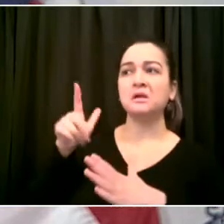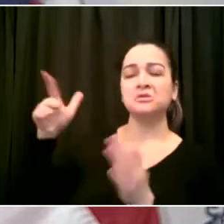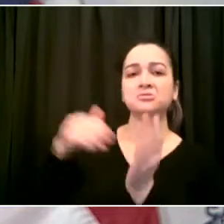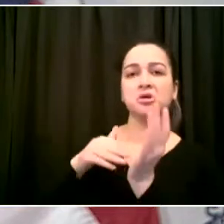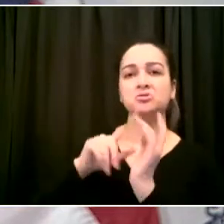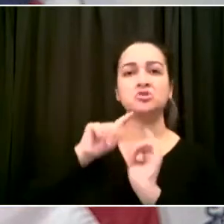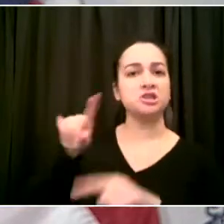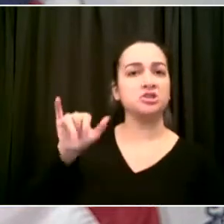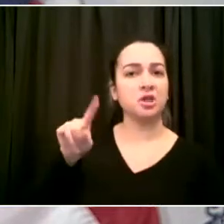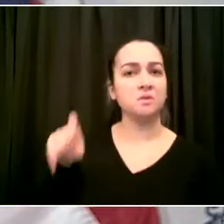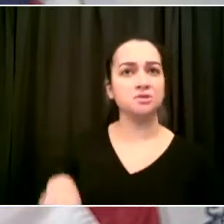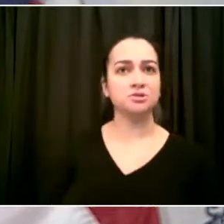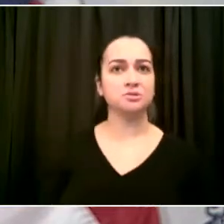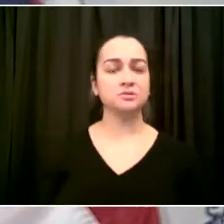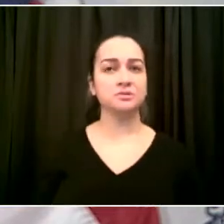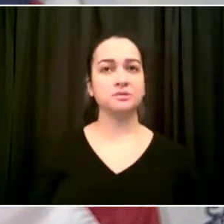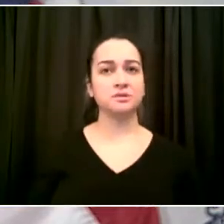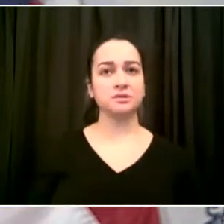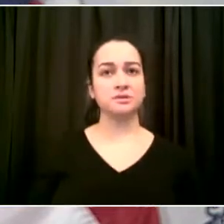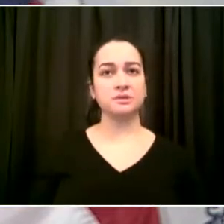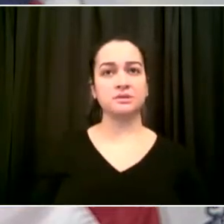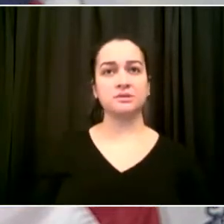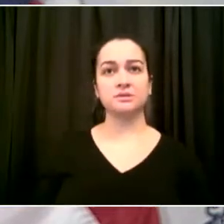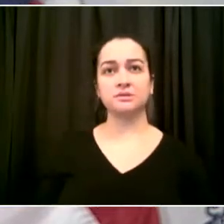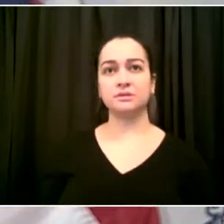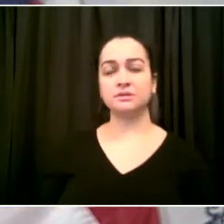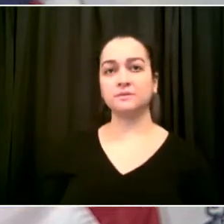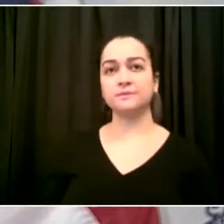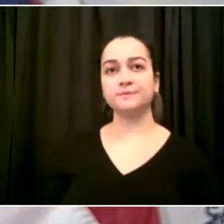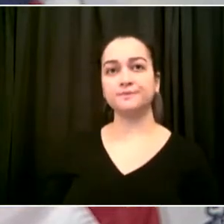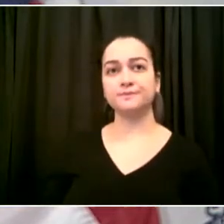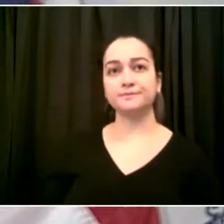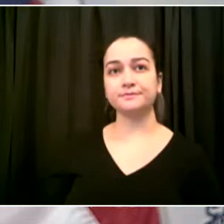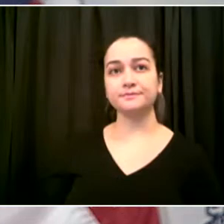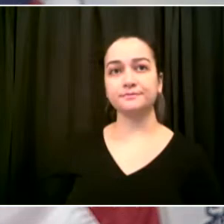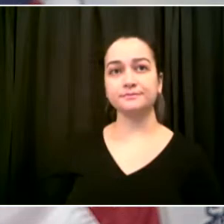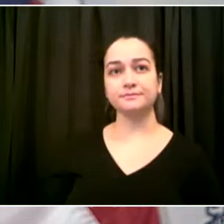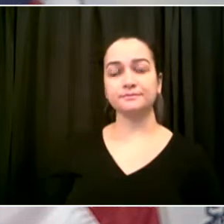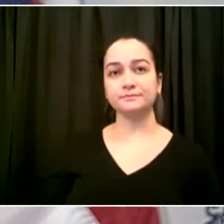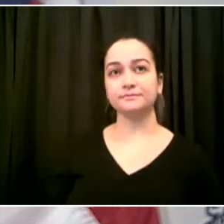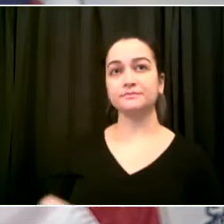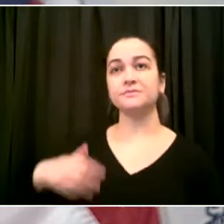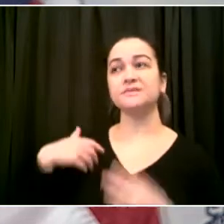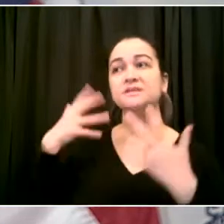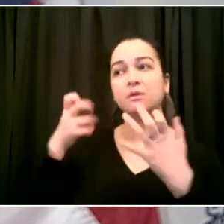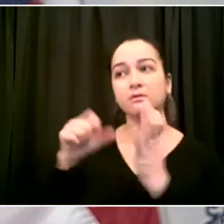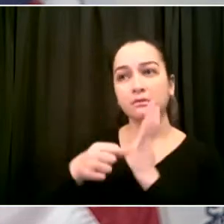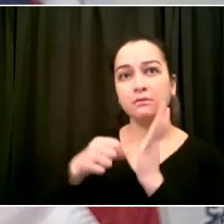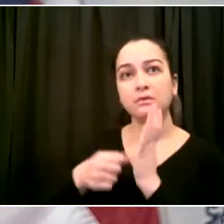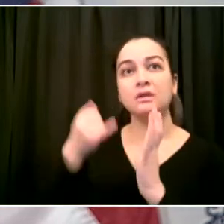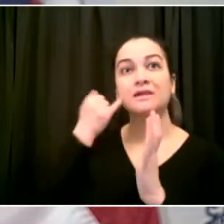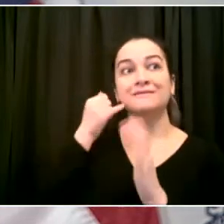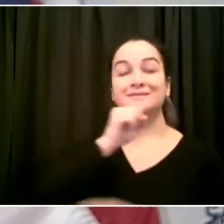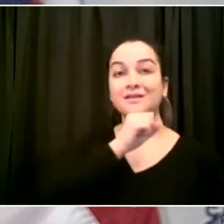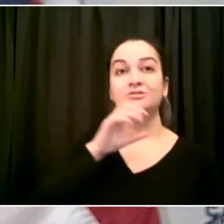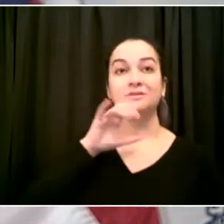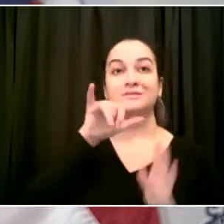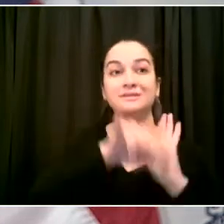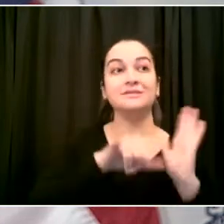II DO HHR EATHE VARIOUS COMPARISONS AND WE KEEP LEAEANRING AABOUT EACH VACCINE. I WANT TO EMPHASIZE WHEN YOU U HAVE THE ABILITY Y ESPECIALLY WITH